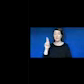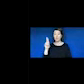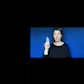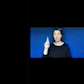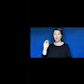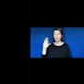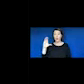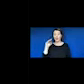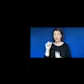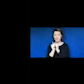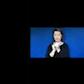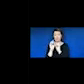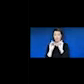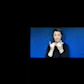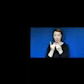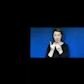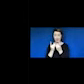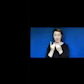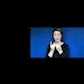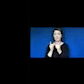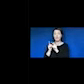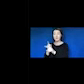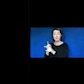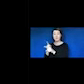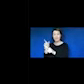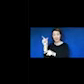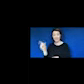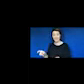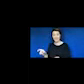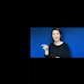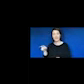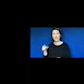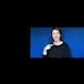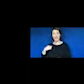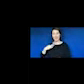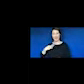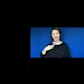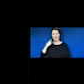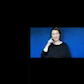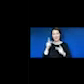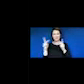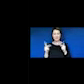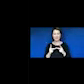and we had my client apply for this position, and from that point once we had him in the